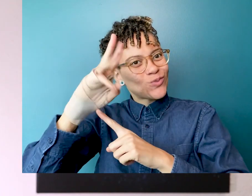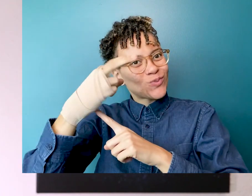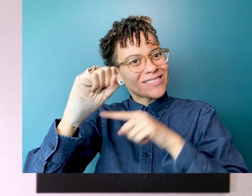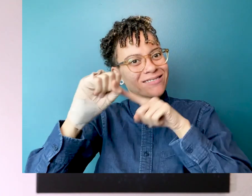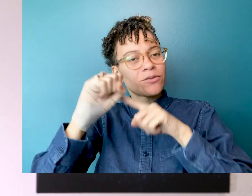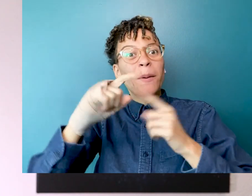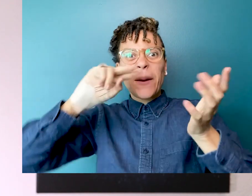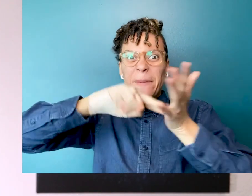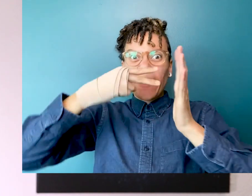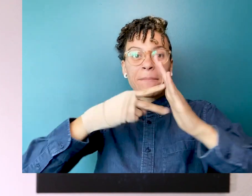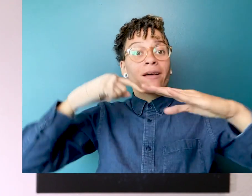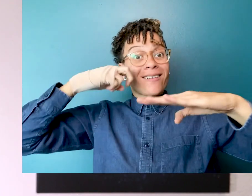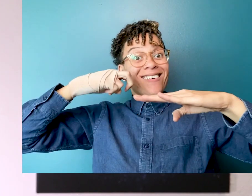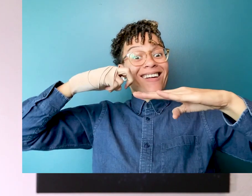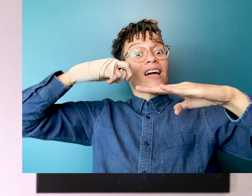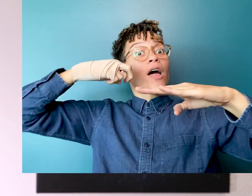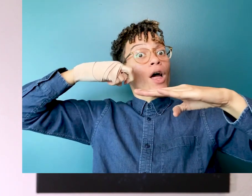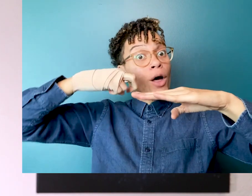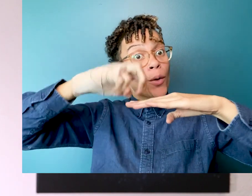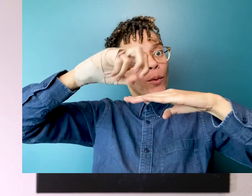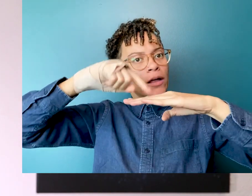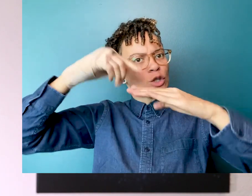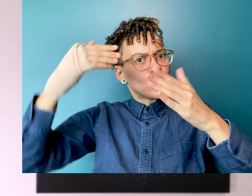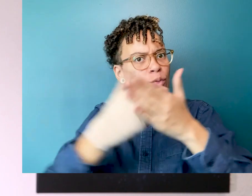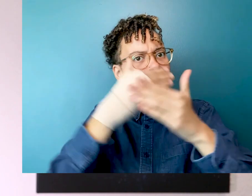Because one of the things that you realize when you're studying transits through the